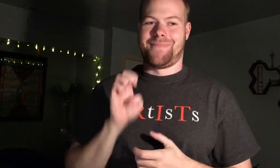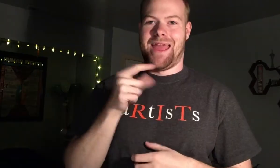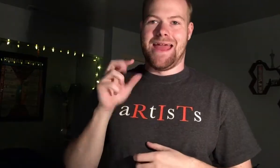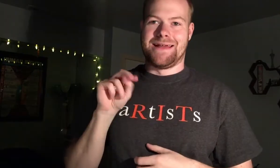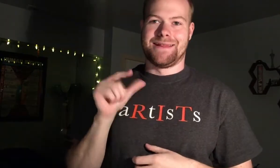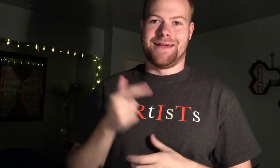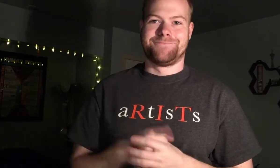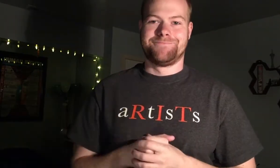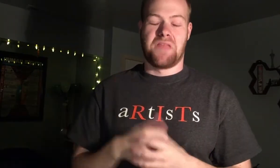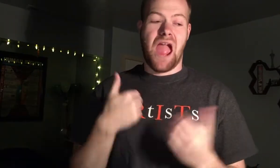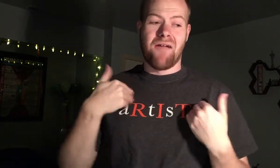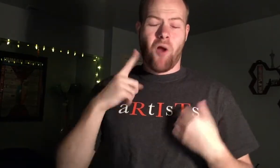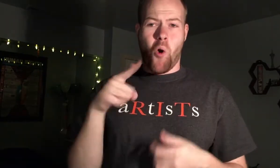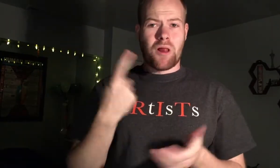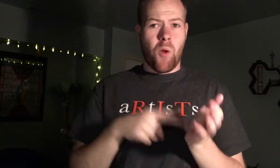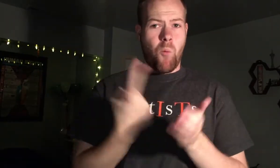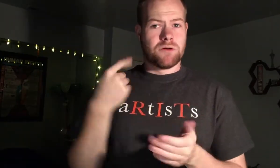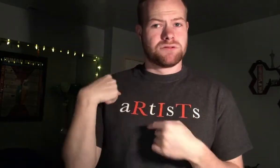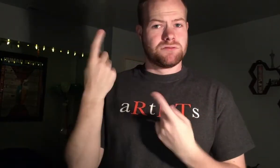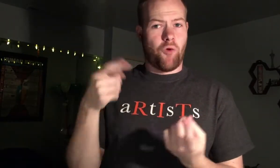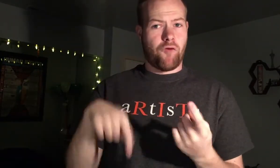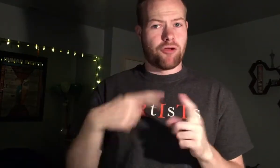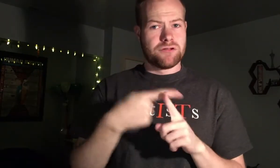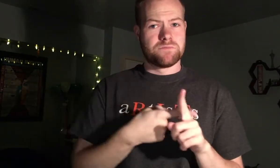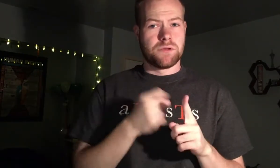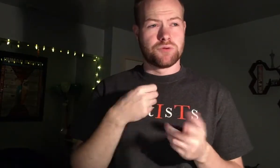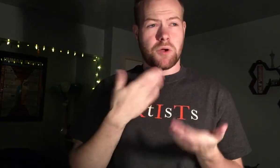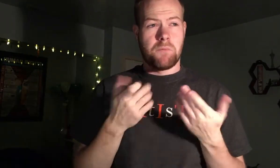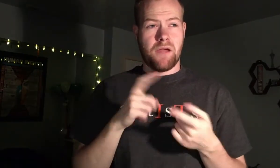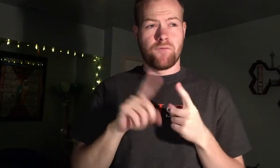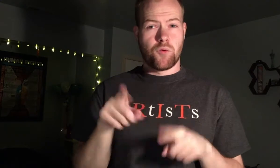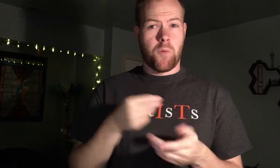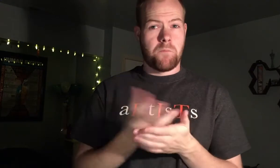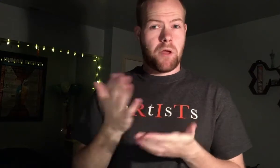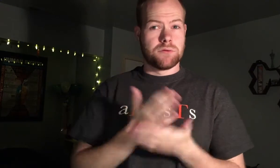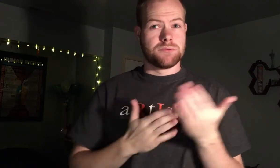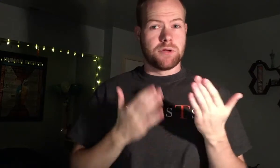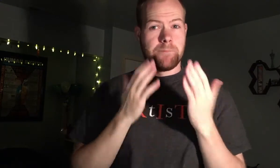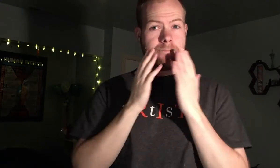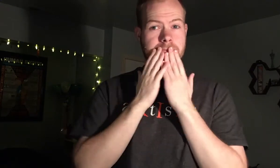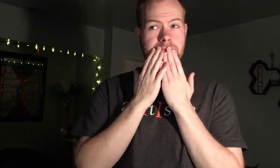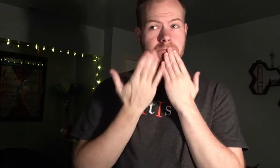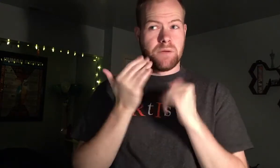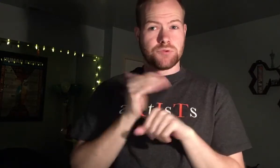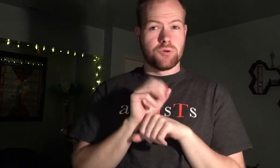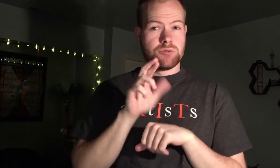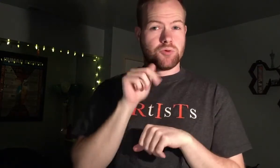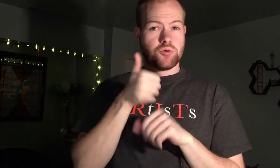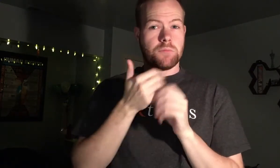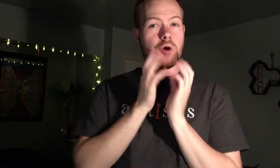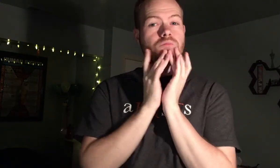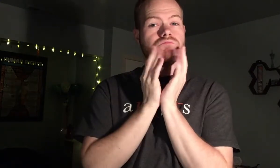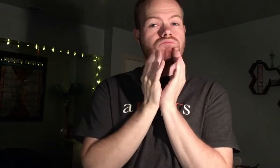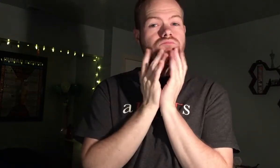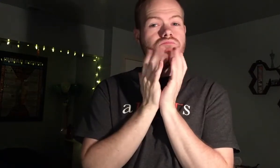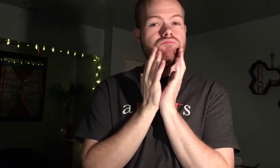Eggnog. I’ve had it only once so far this month, so I may have to go buy some. Maybe tonight or tomorrow, hmm.